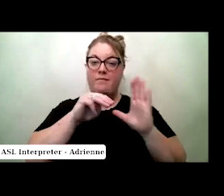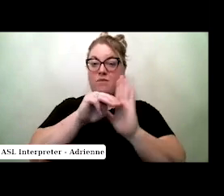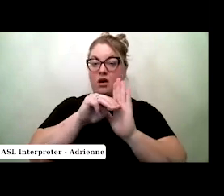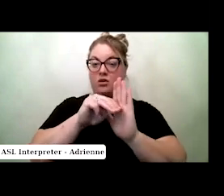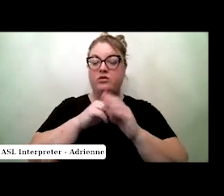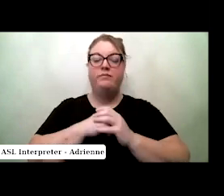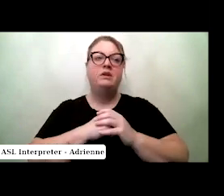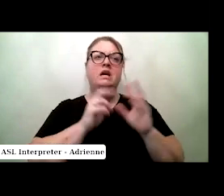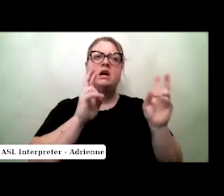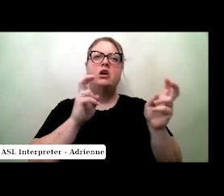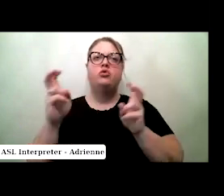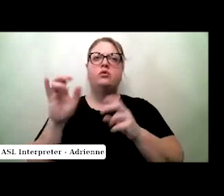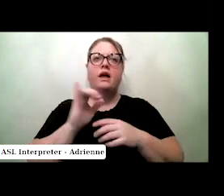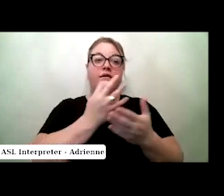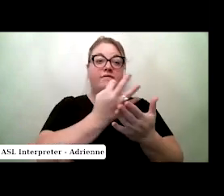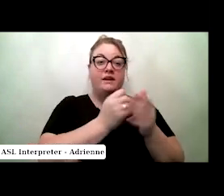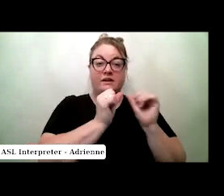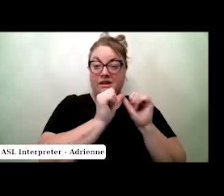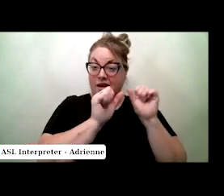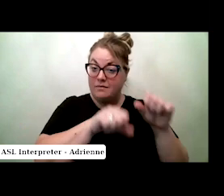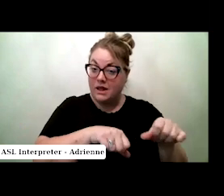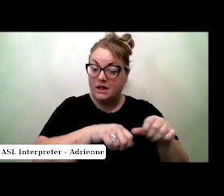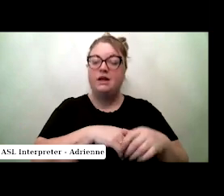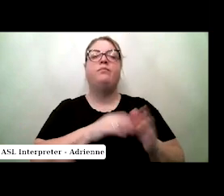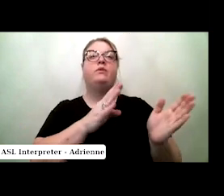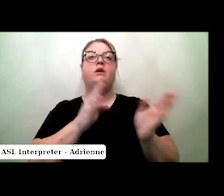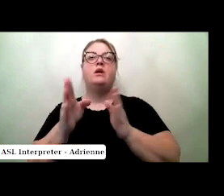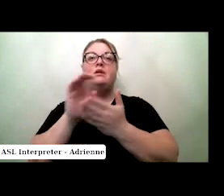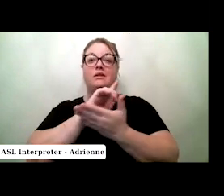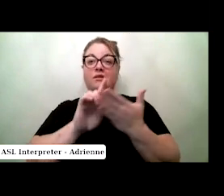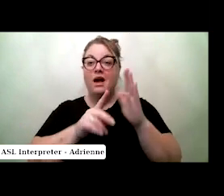Issues, like funding sustainability design principles.